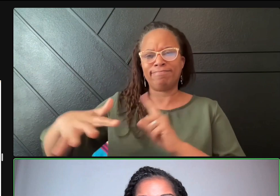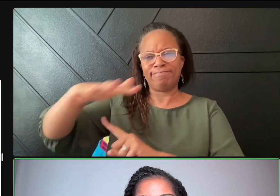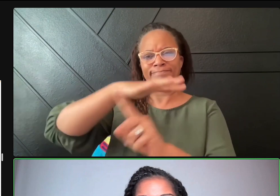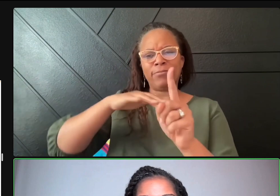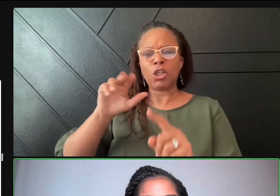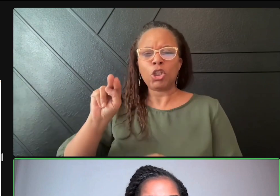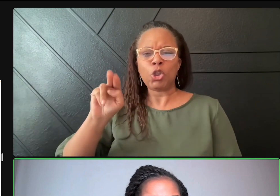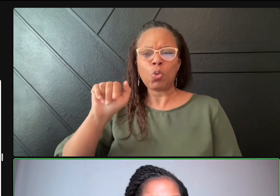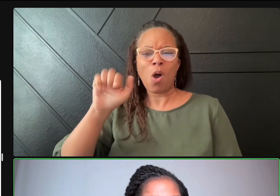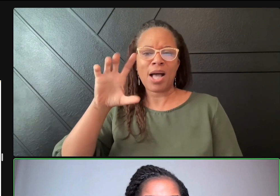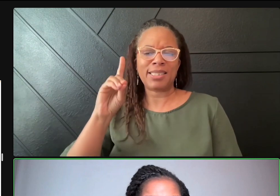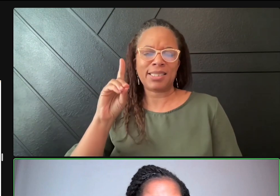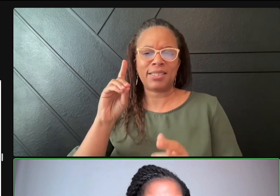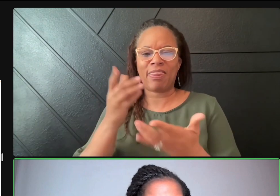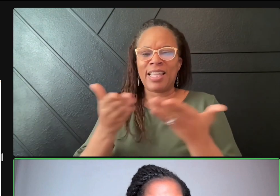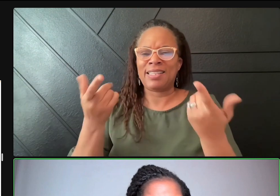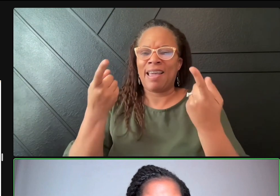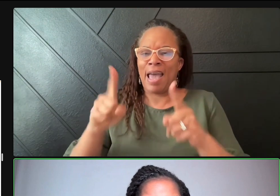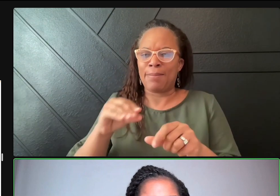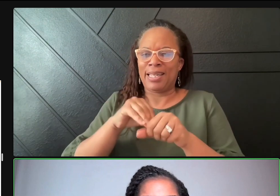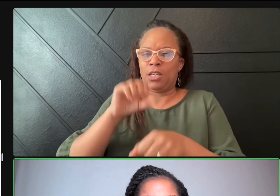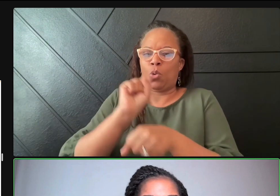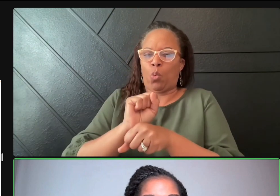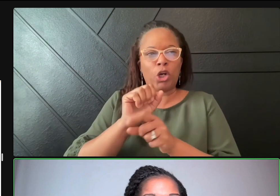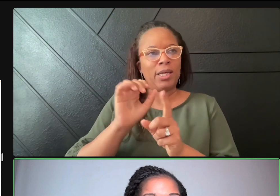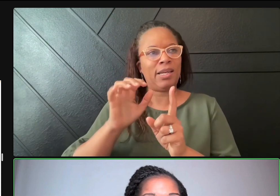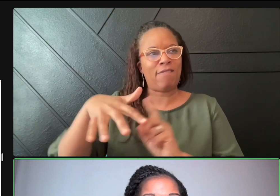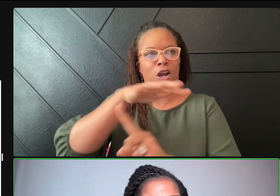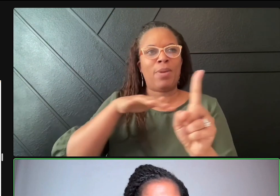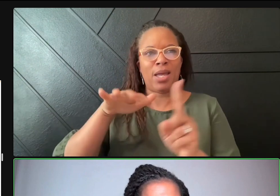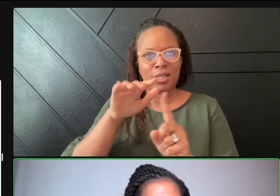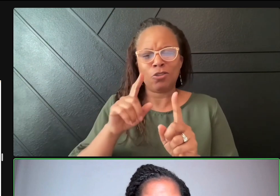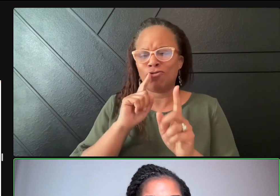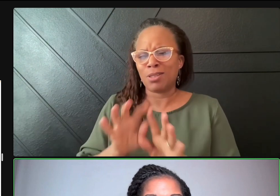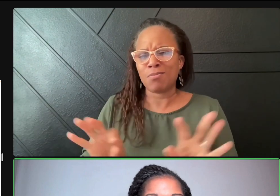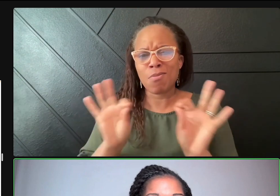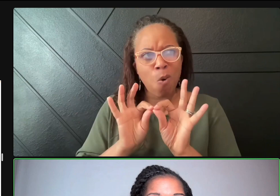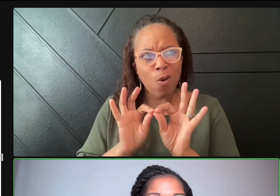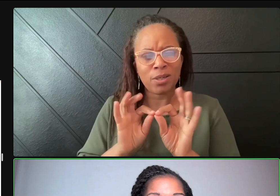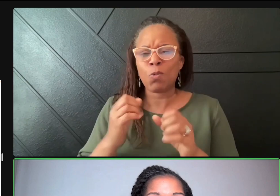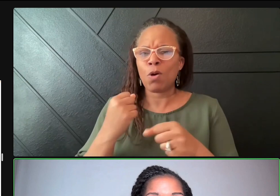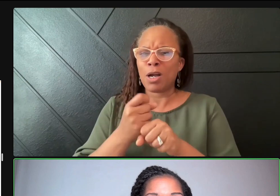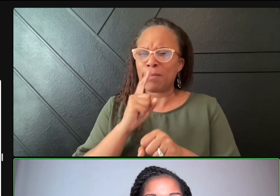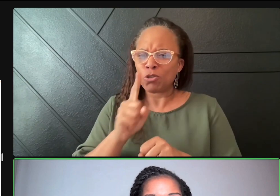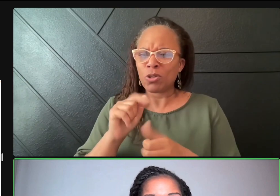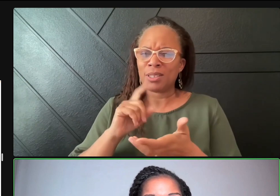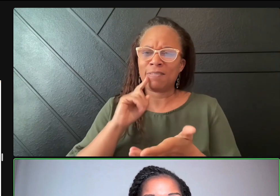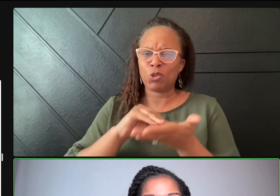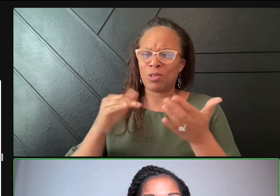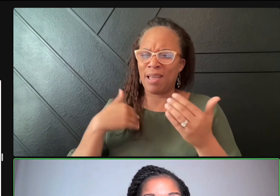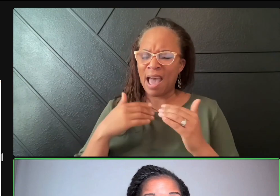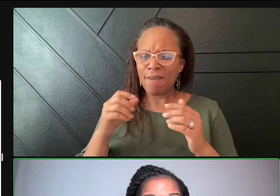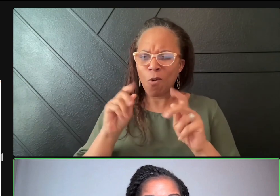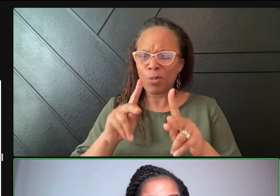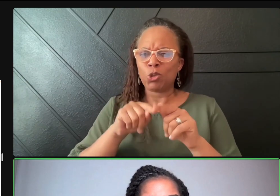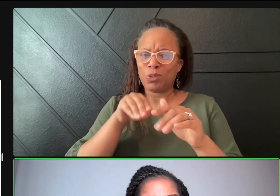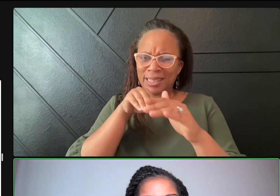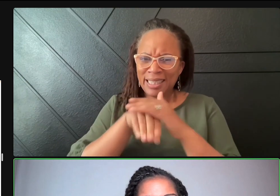It's hands-on learning skills, some environmental working skills that are learned.